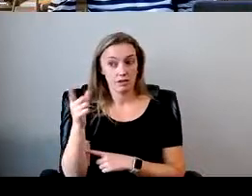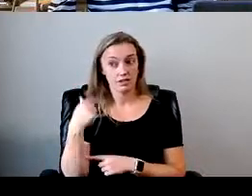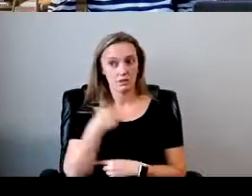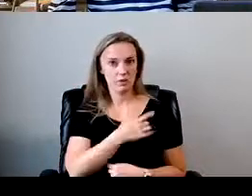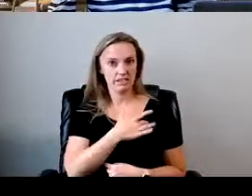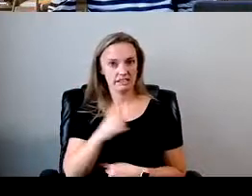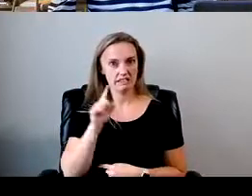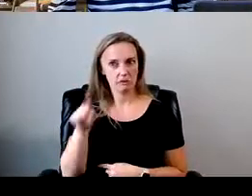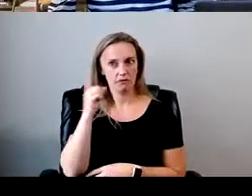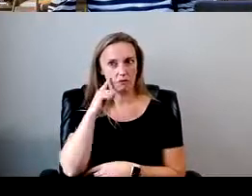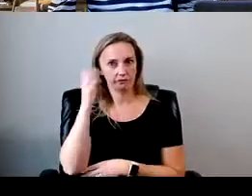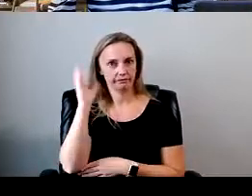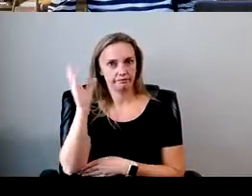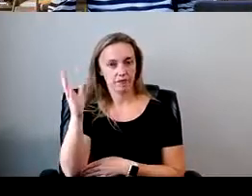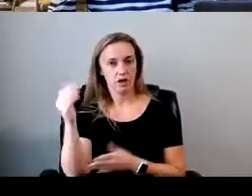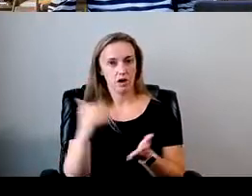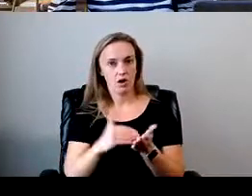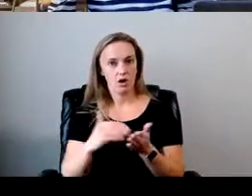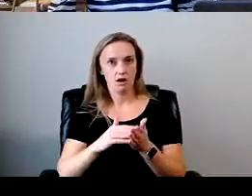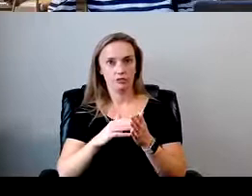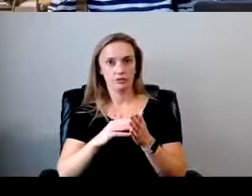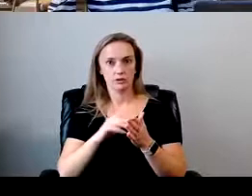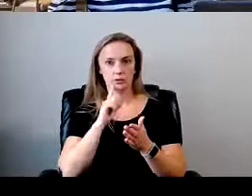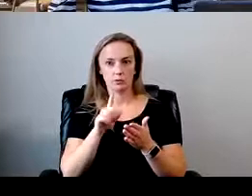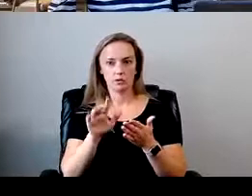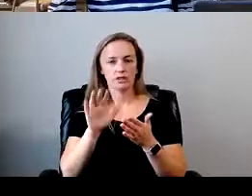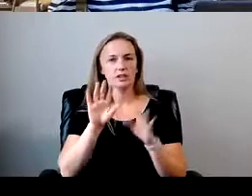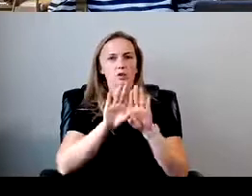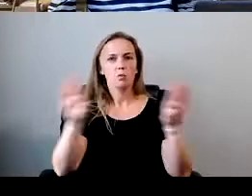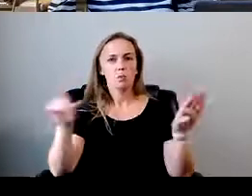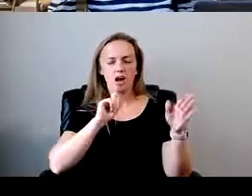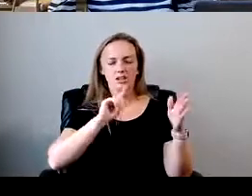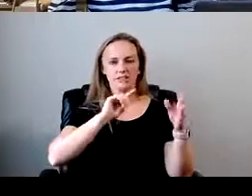And often we are presenting on a very textured wall instead of a nice screen.